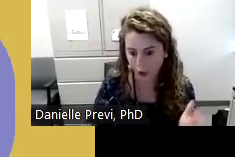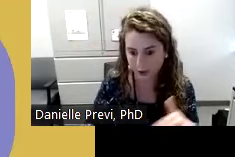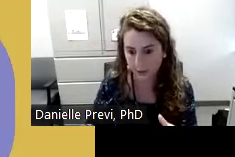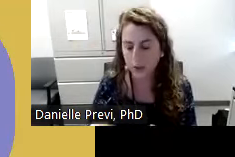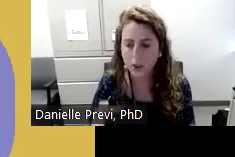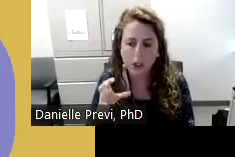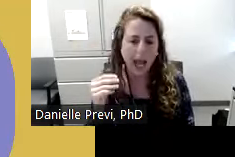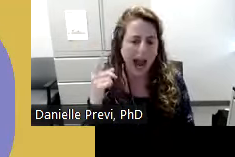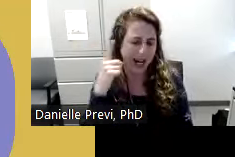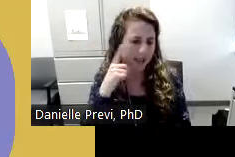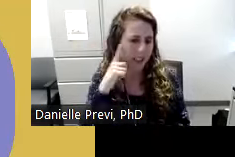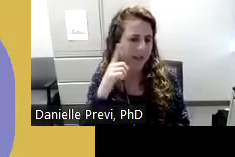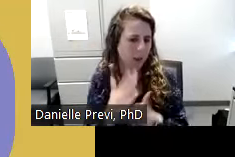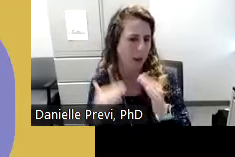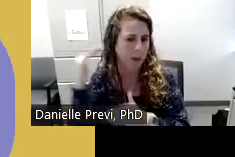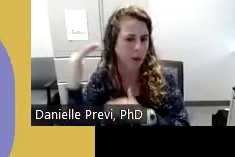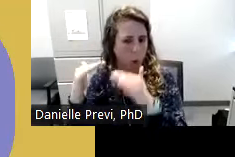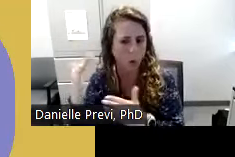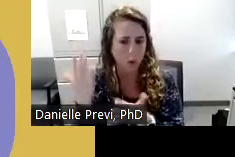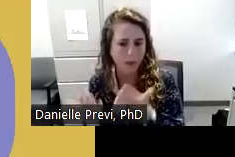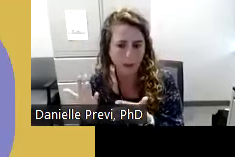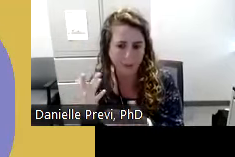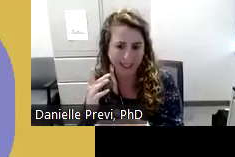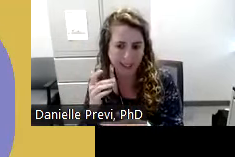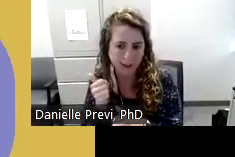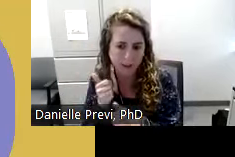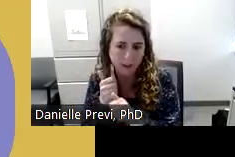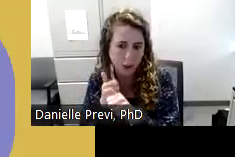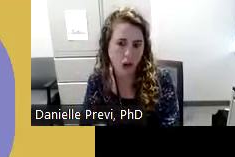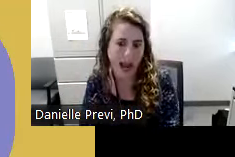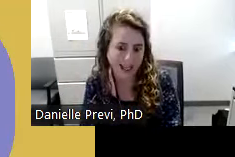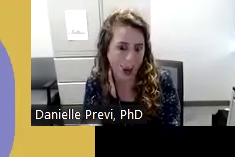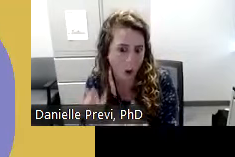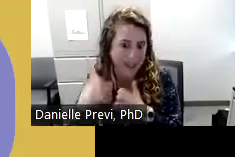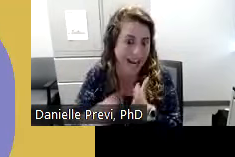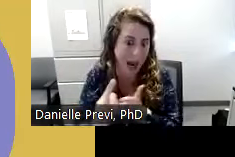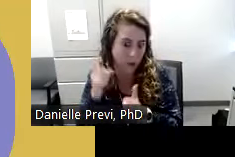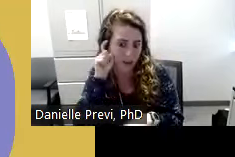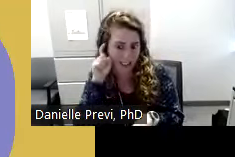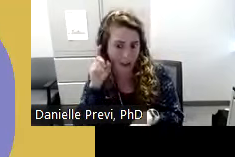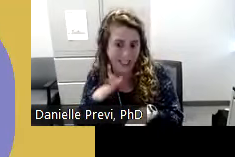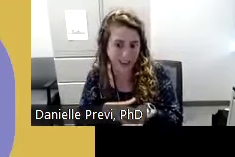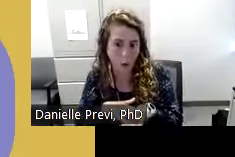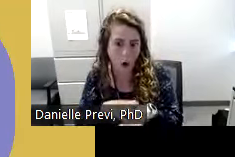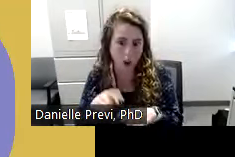that child is actually wearing it. And I think for some adults, maybe tracking how many hours